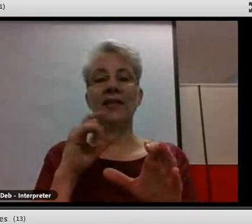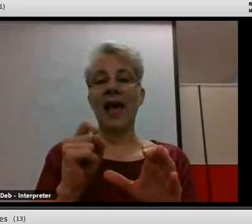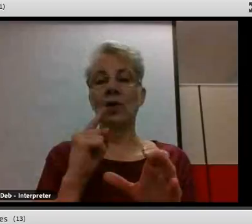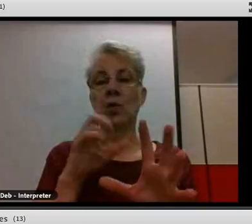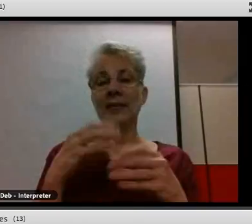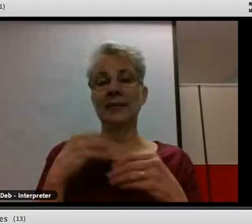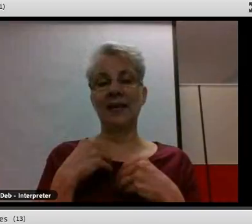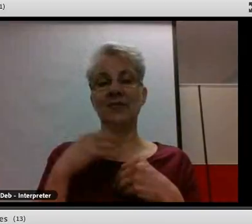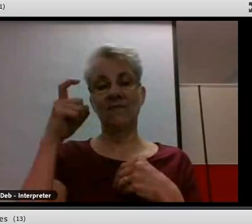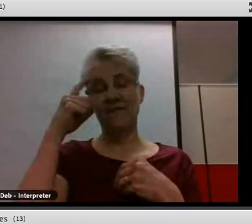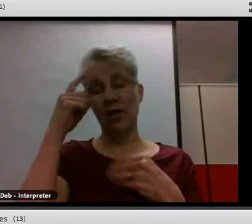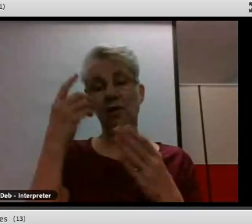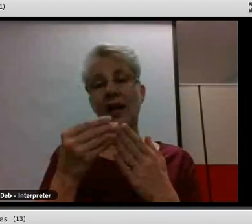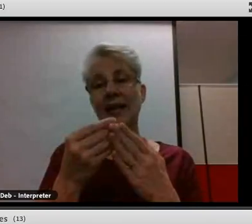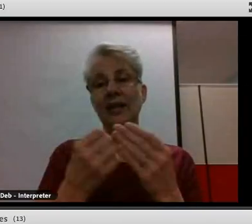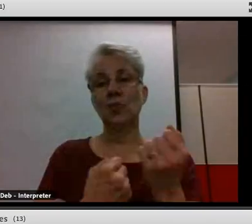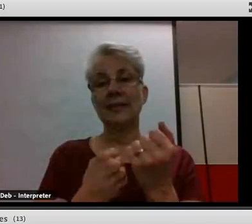I believe.